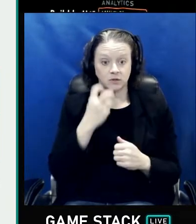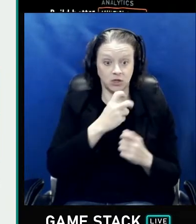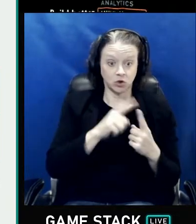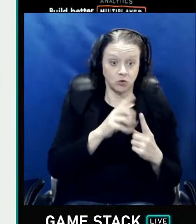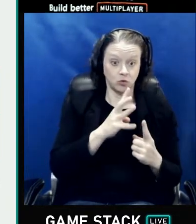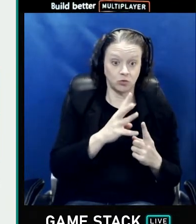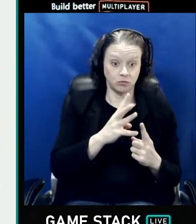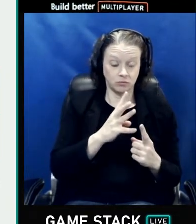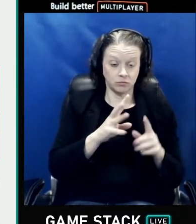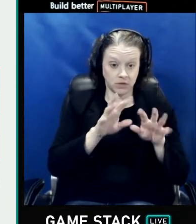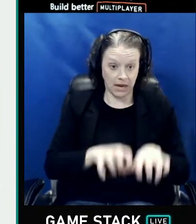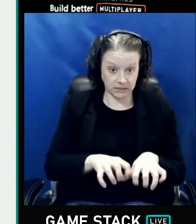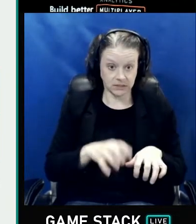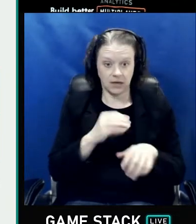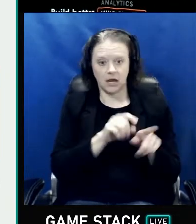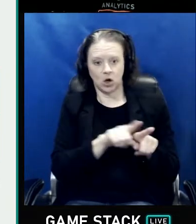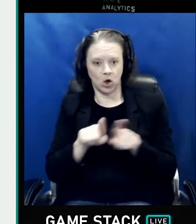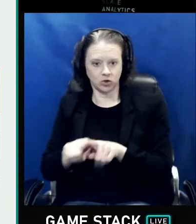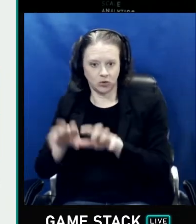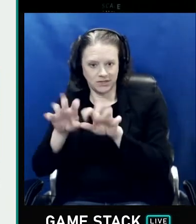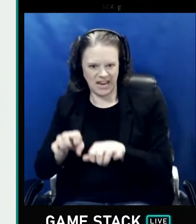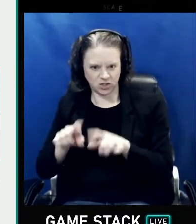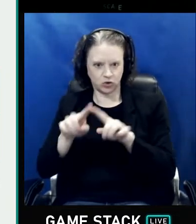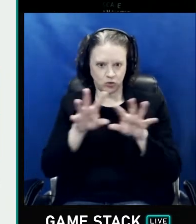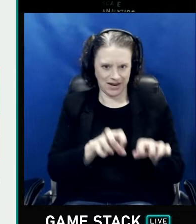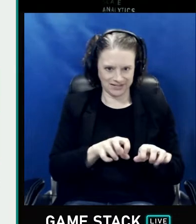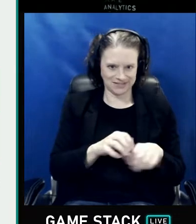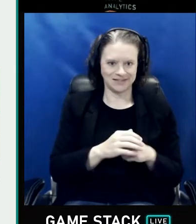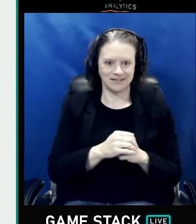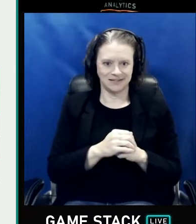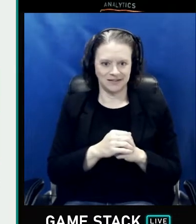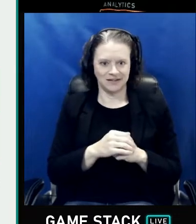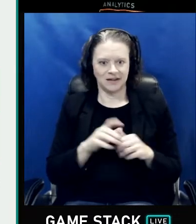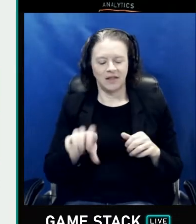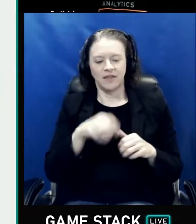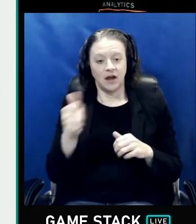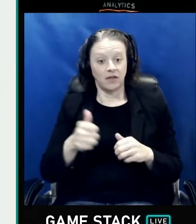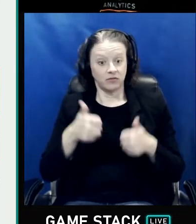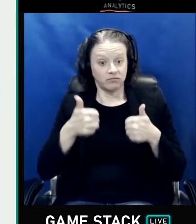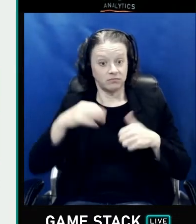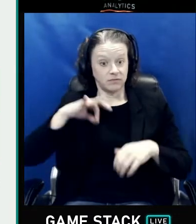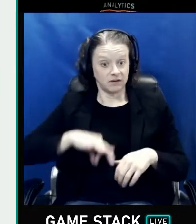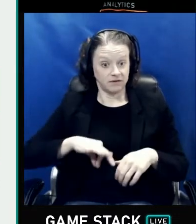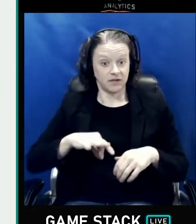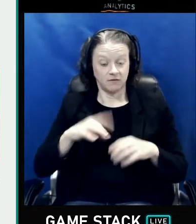One of the other quick benefits of the chat controllers. We also do automatic device selection for you.